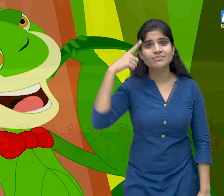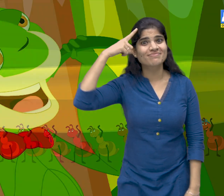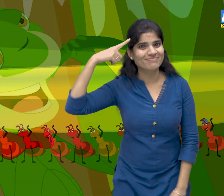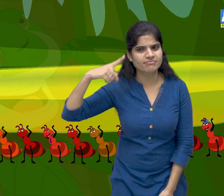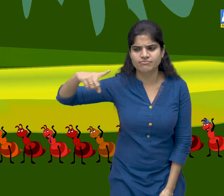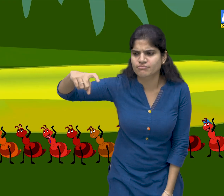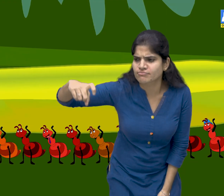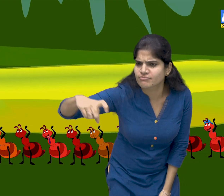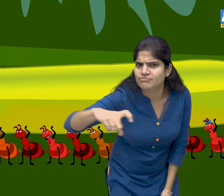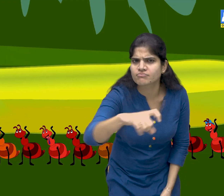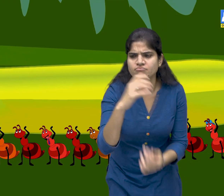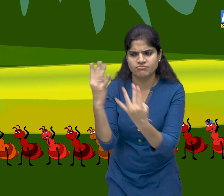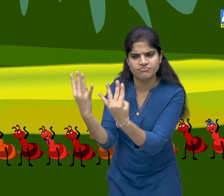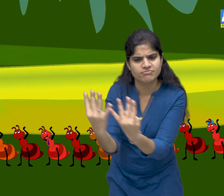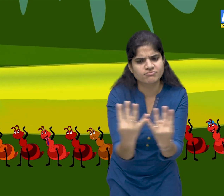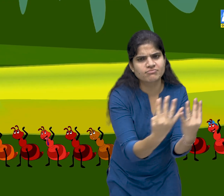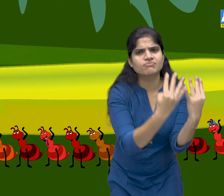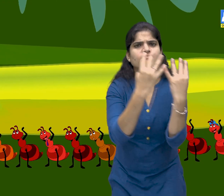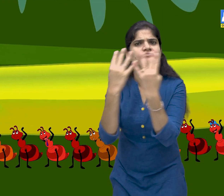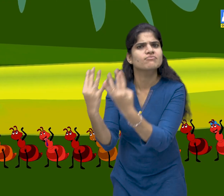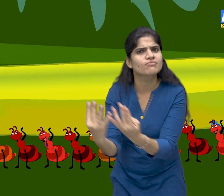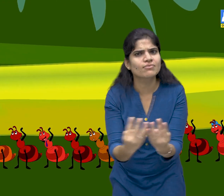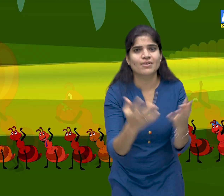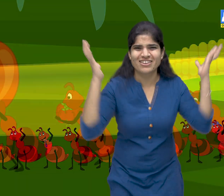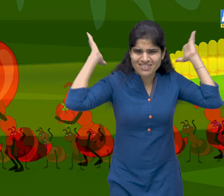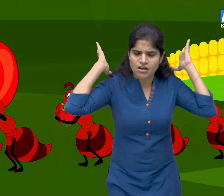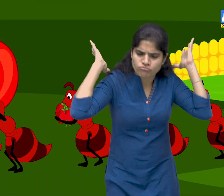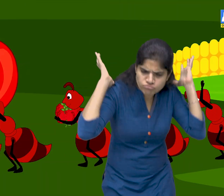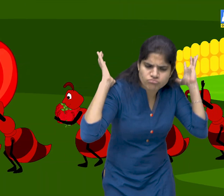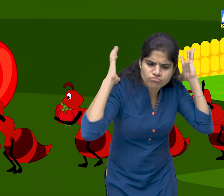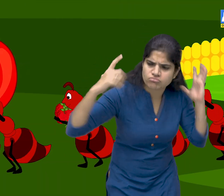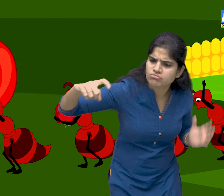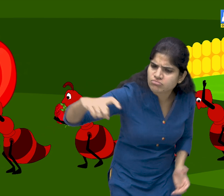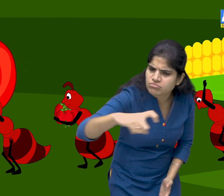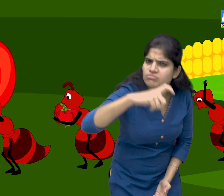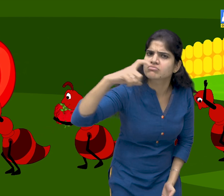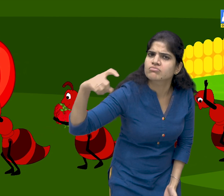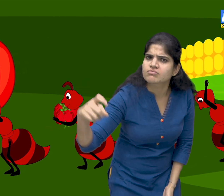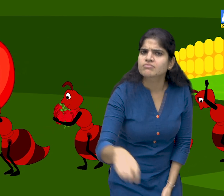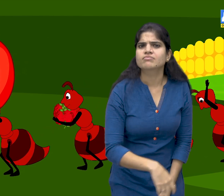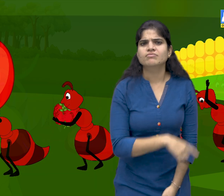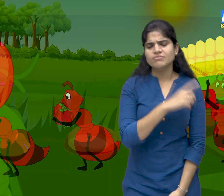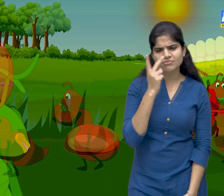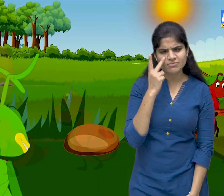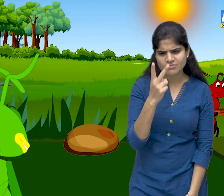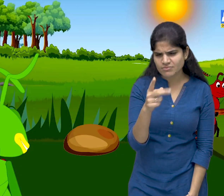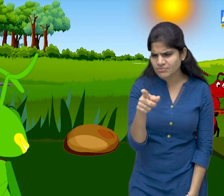He then saw a long queue of the ants moving below. The ants were bustling around carrying heavy items on their hands.